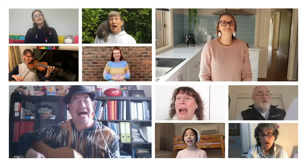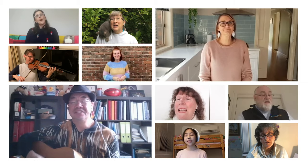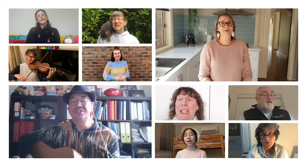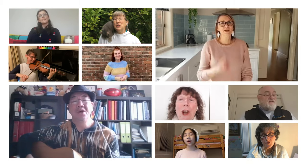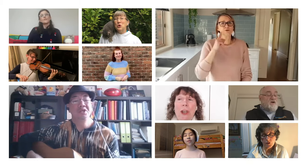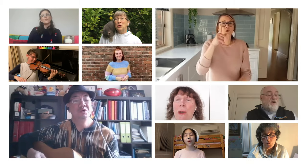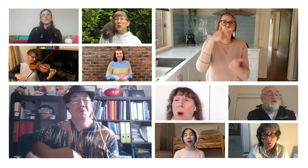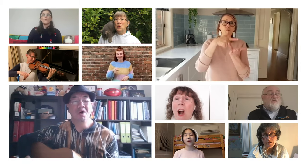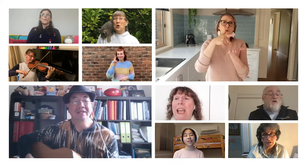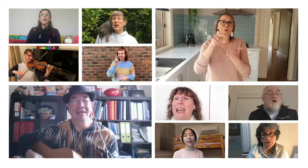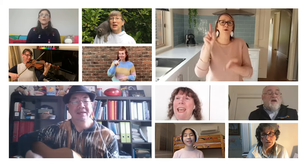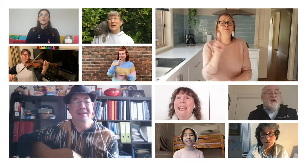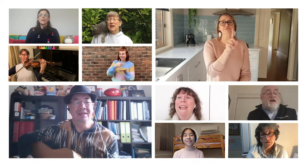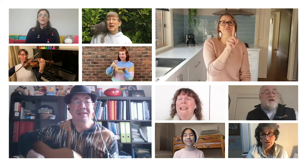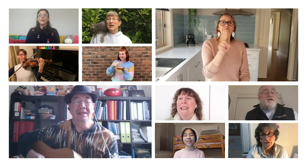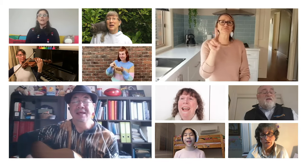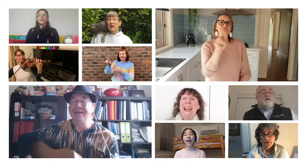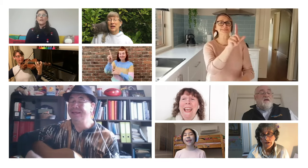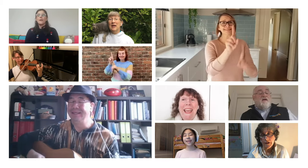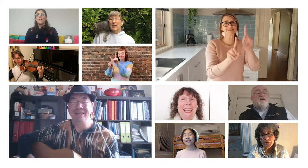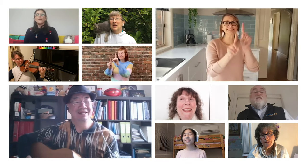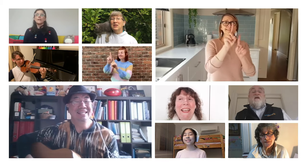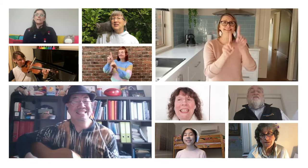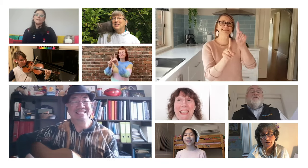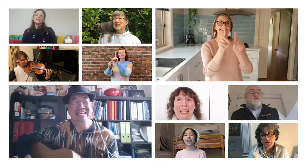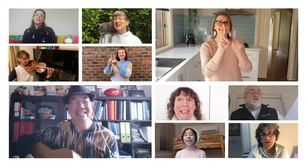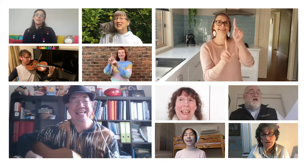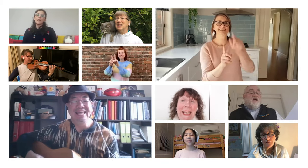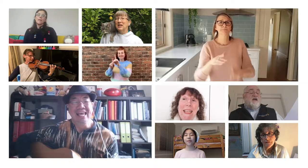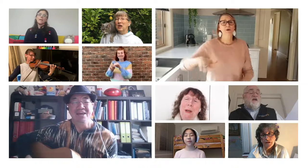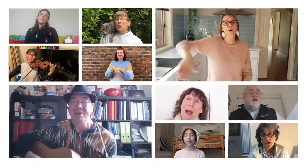I saw you walking in the city,